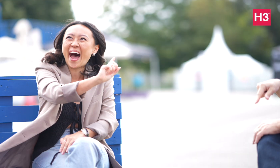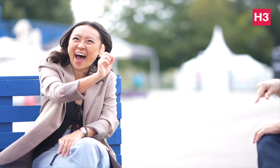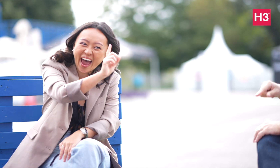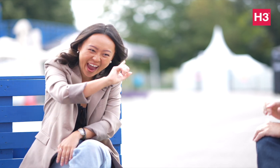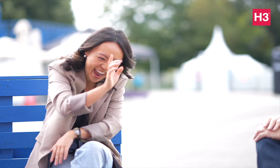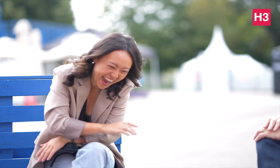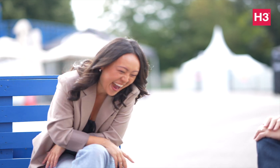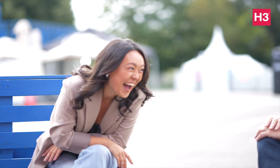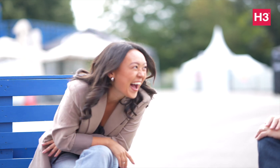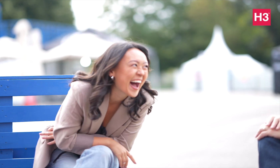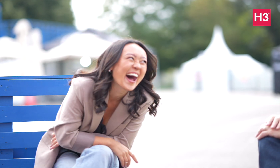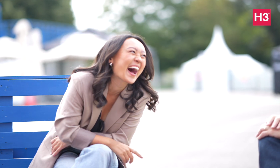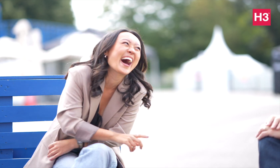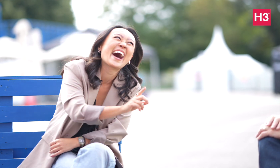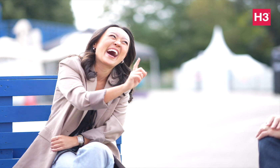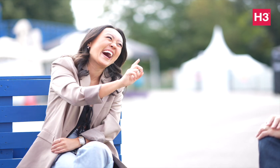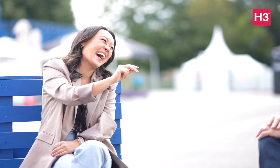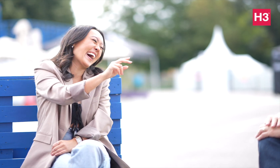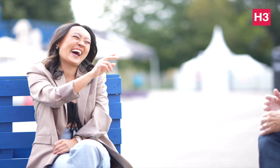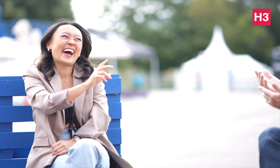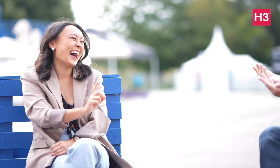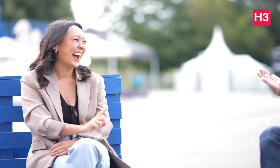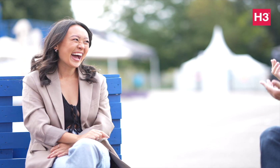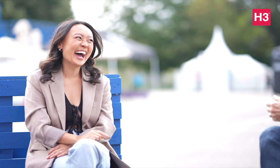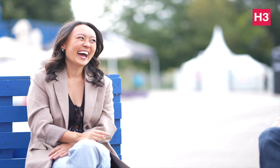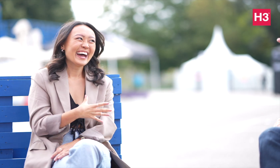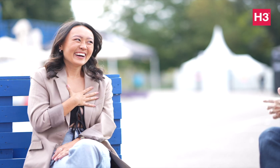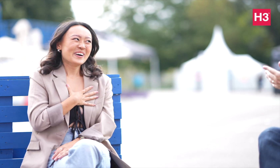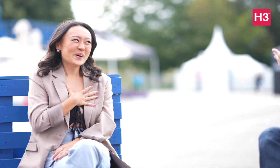[Xuejia]: No, no! Of course not!